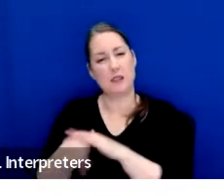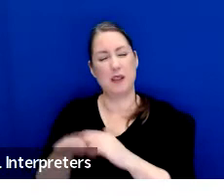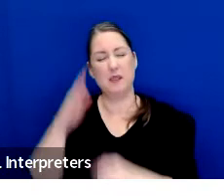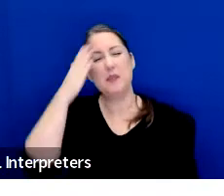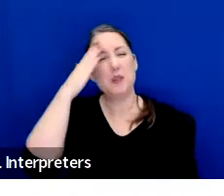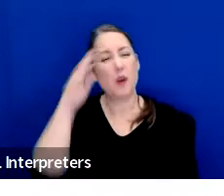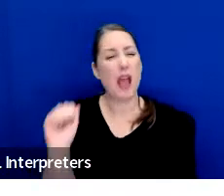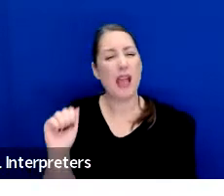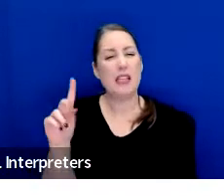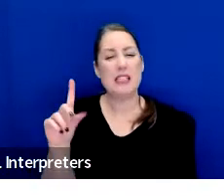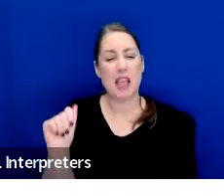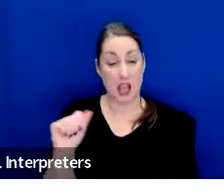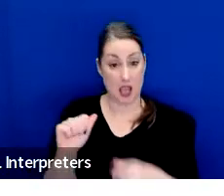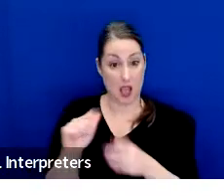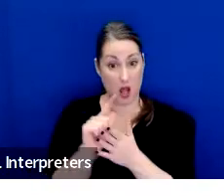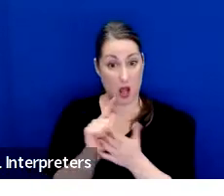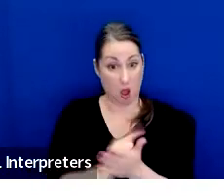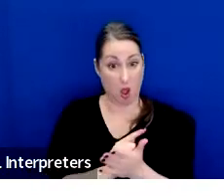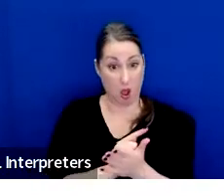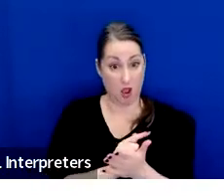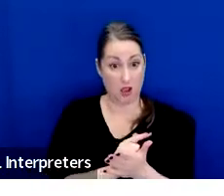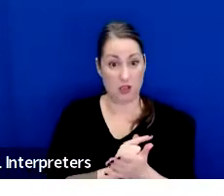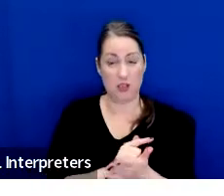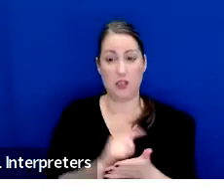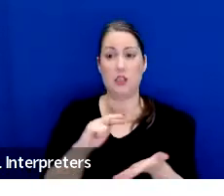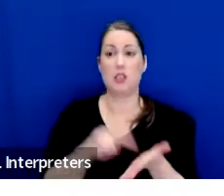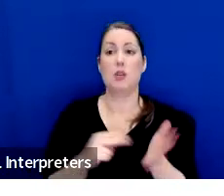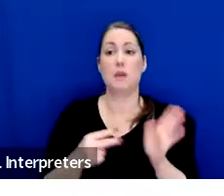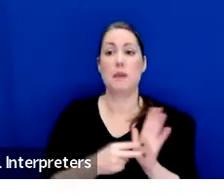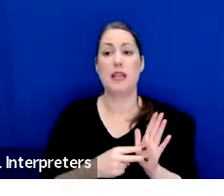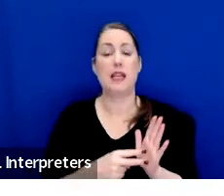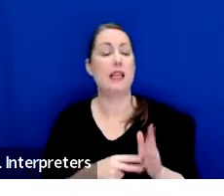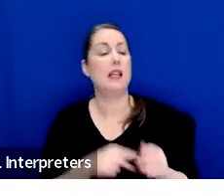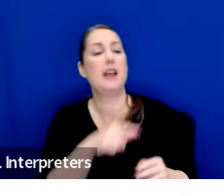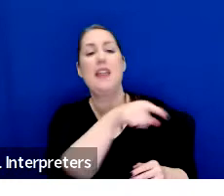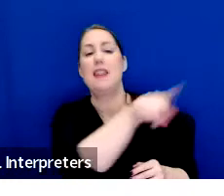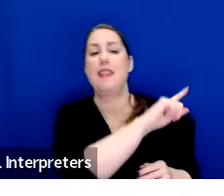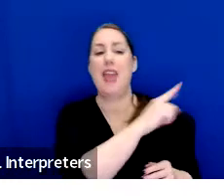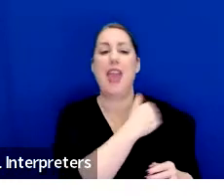trumps copyright law. So that's my story.